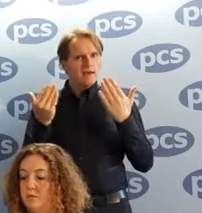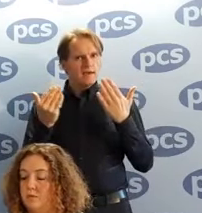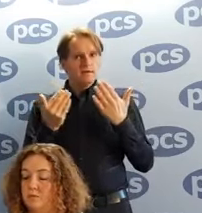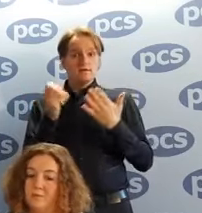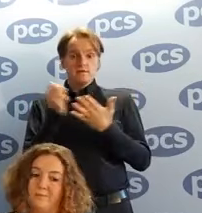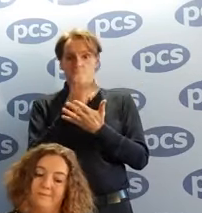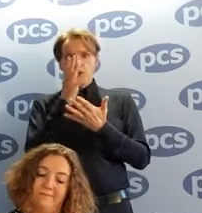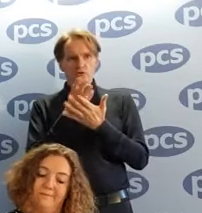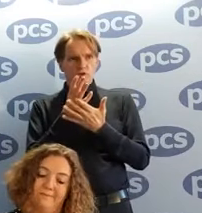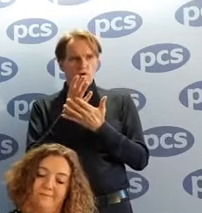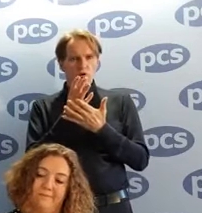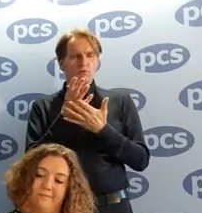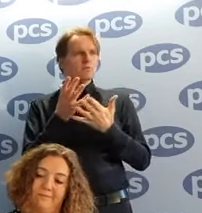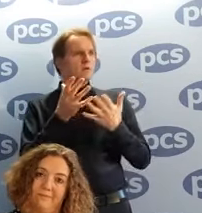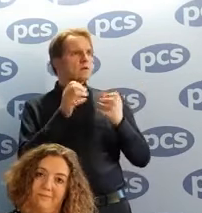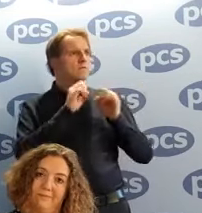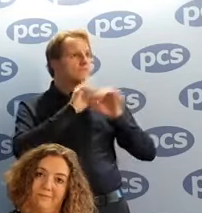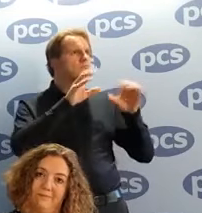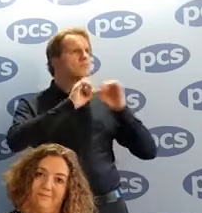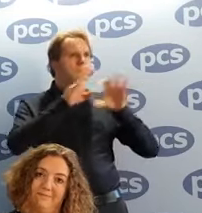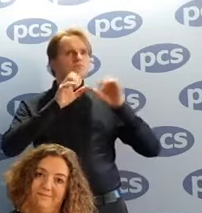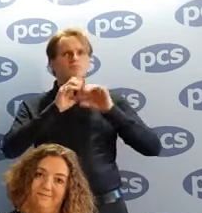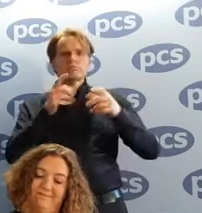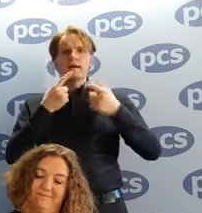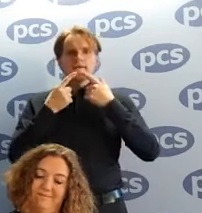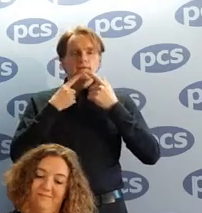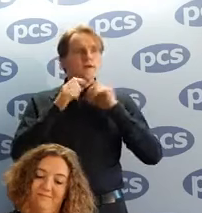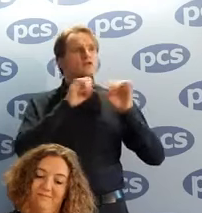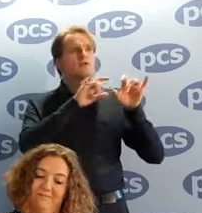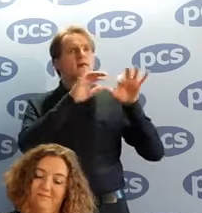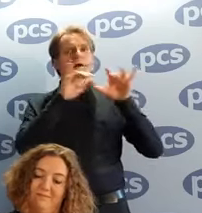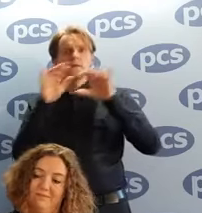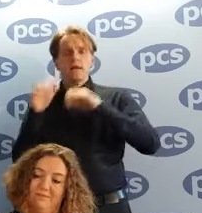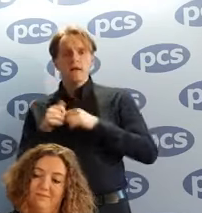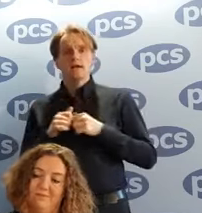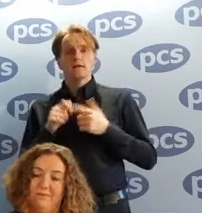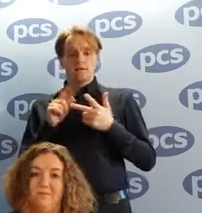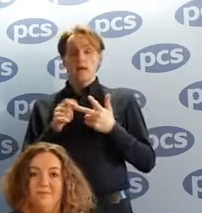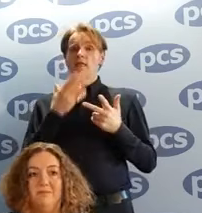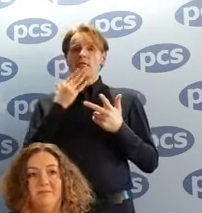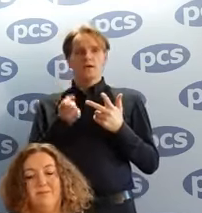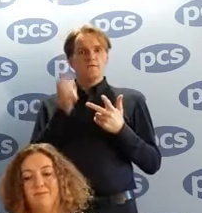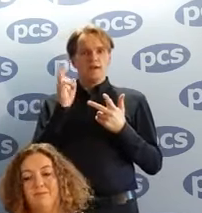the messages and the live status has continued, and to thank Richard our signer